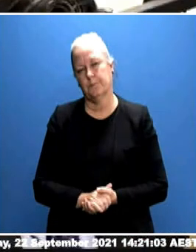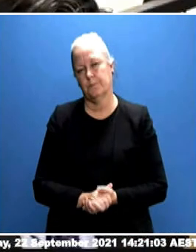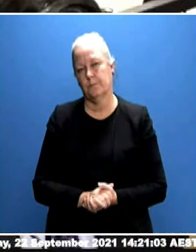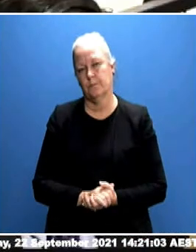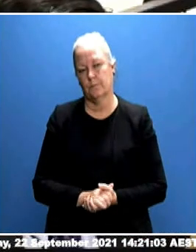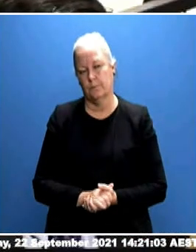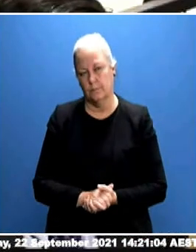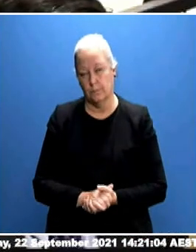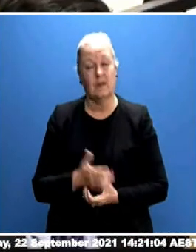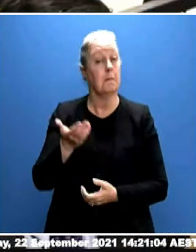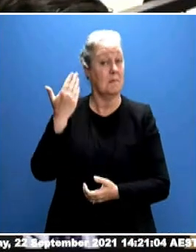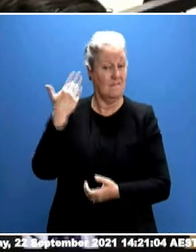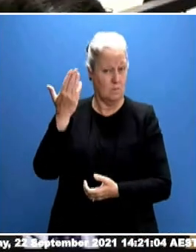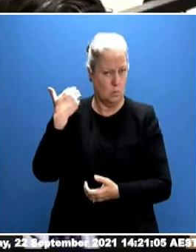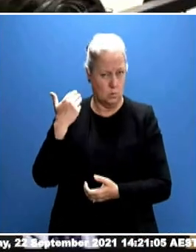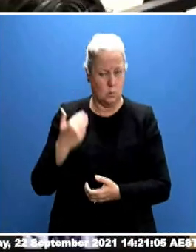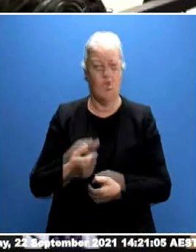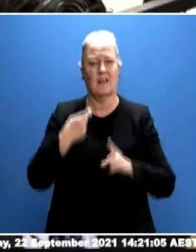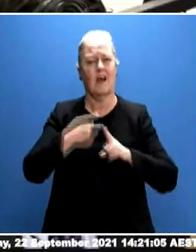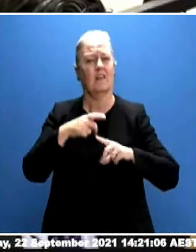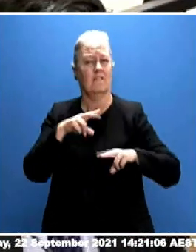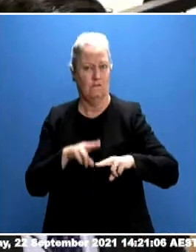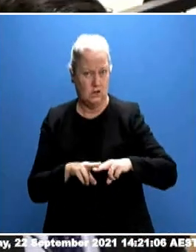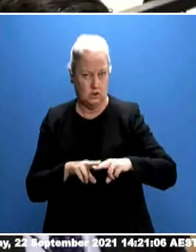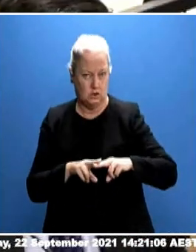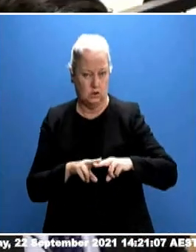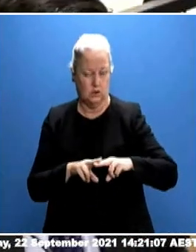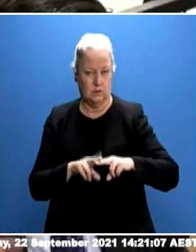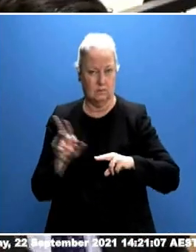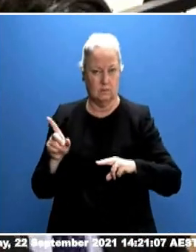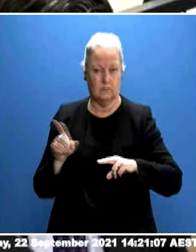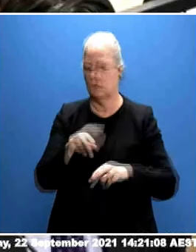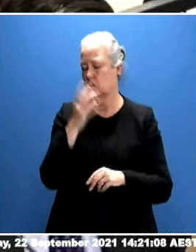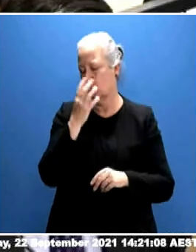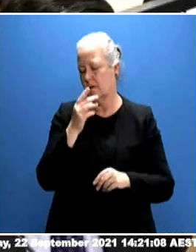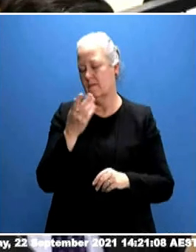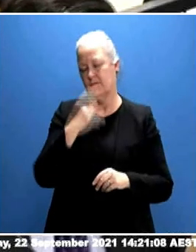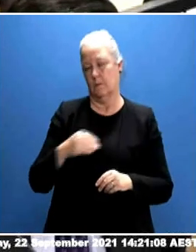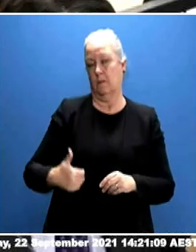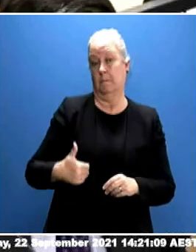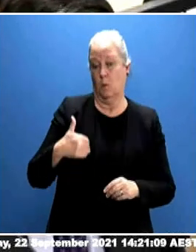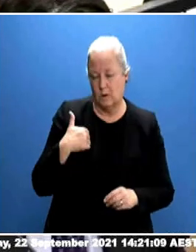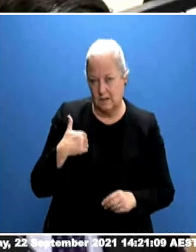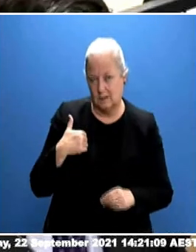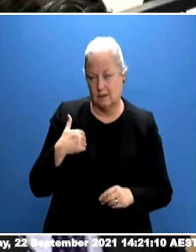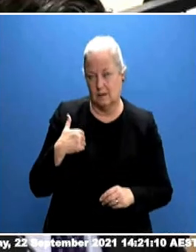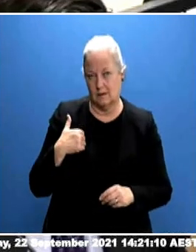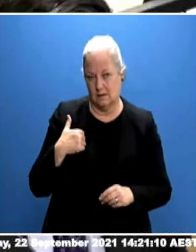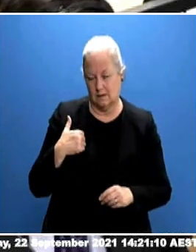We heard earlier in evidence this morning that the Kath French facility